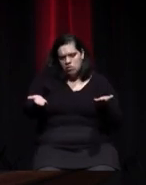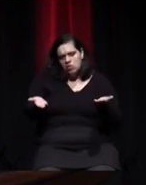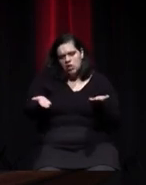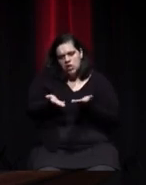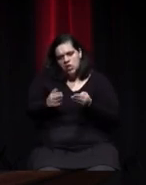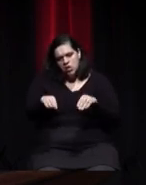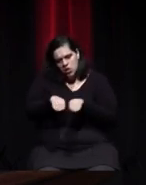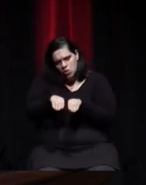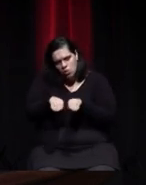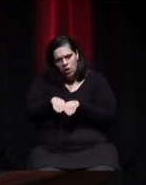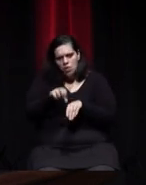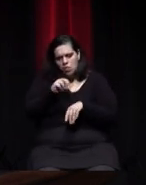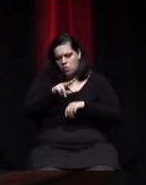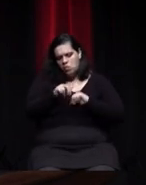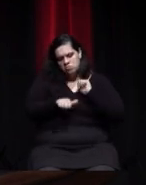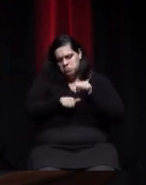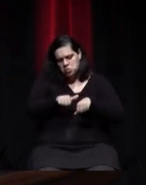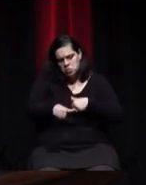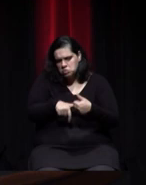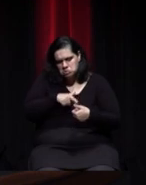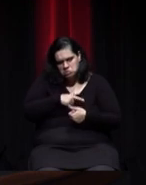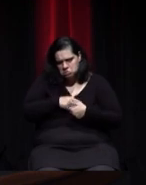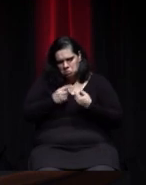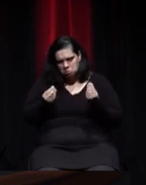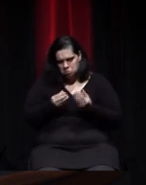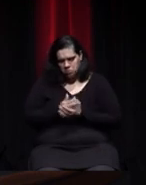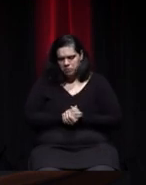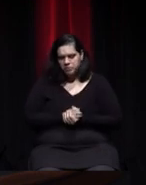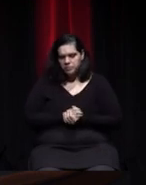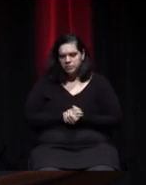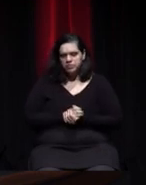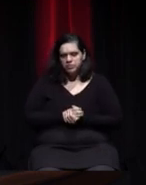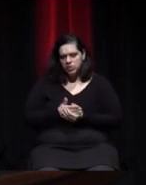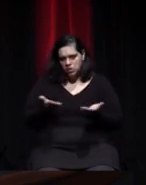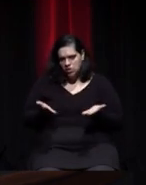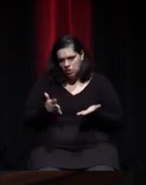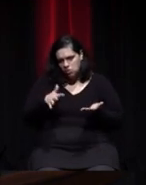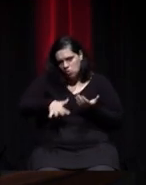at the same time in Brazil's current scenario?